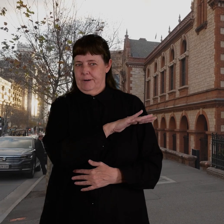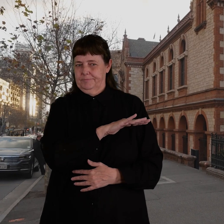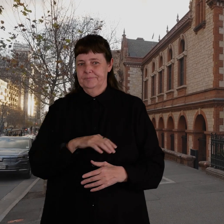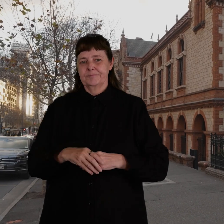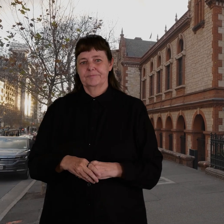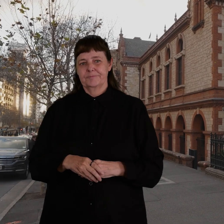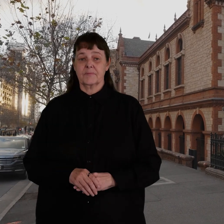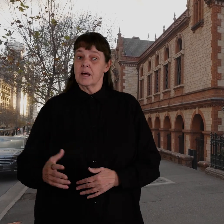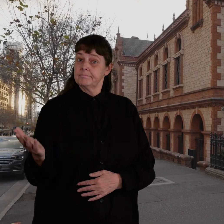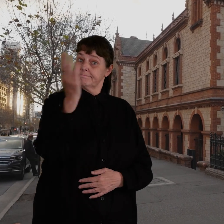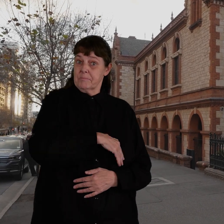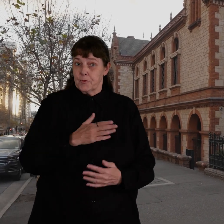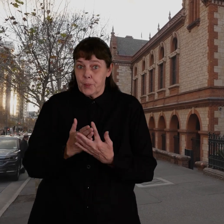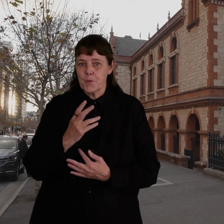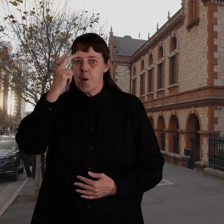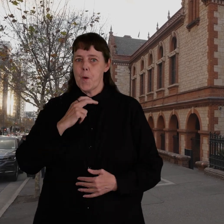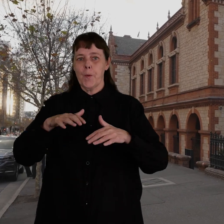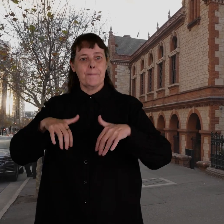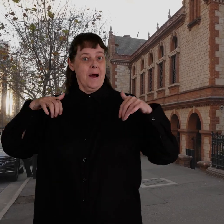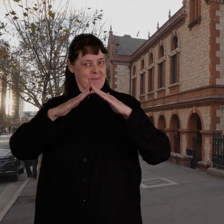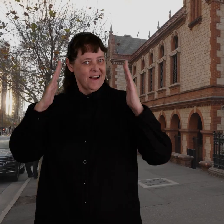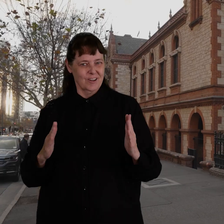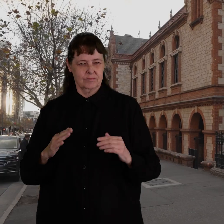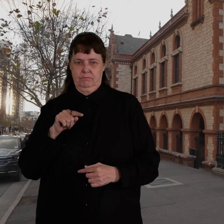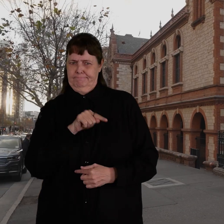I'm now going to take you through to Old Parliament House, which is one of the oldest